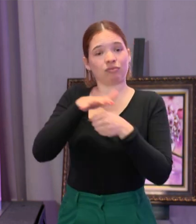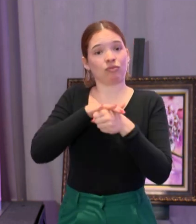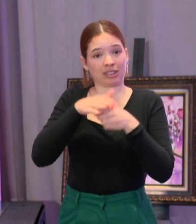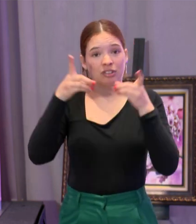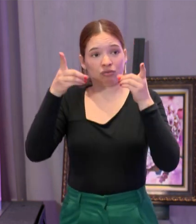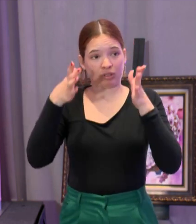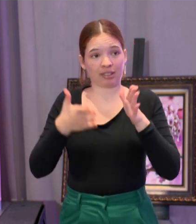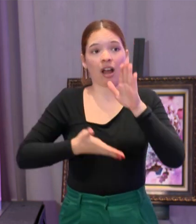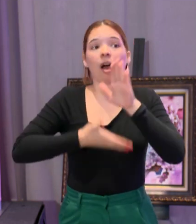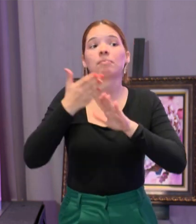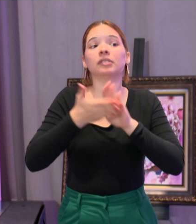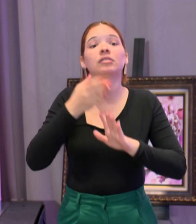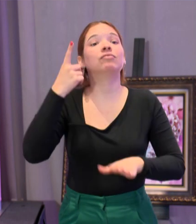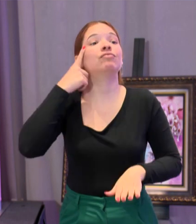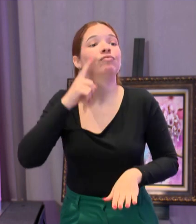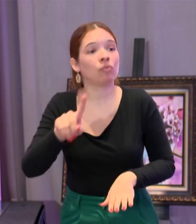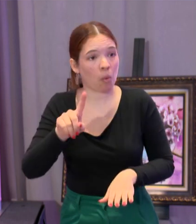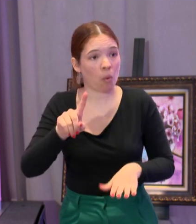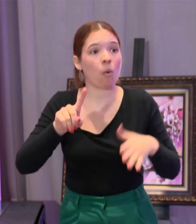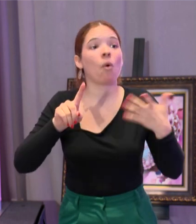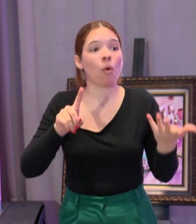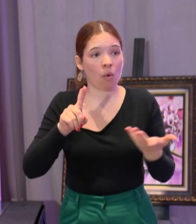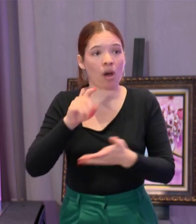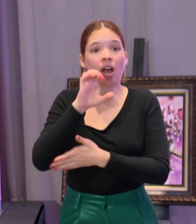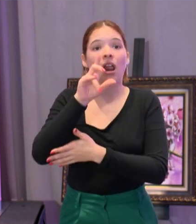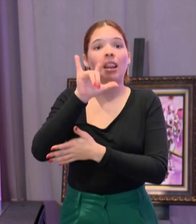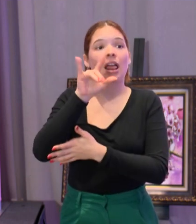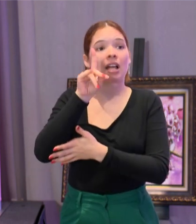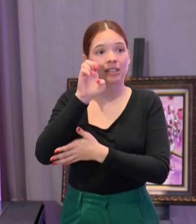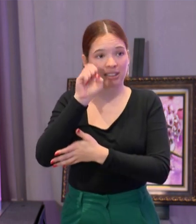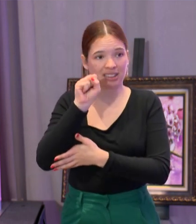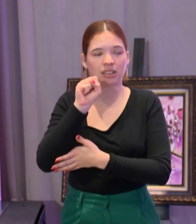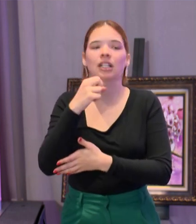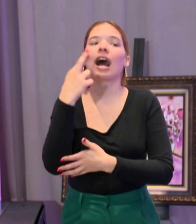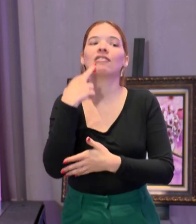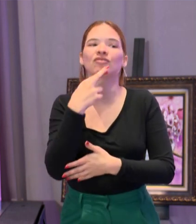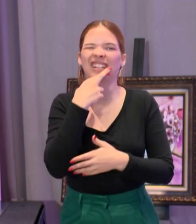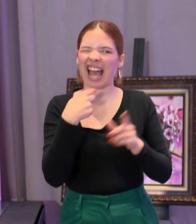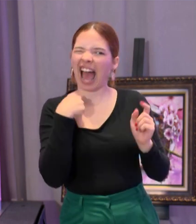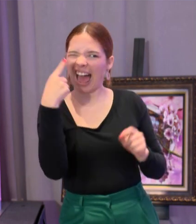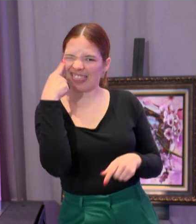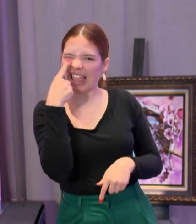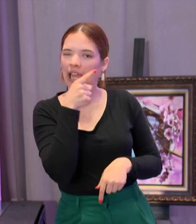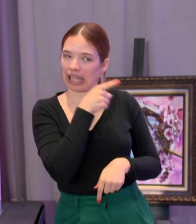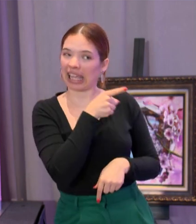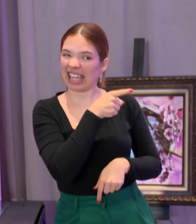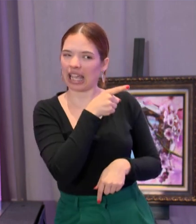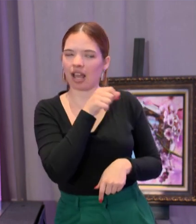OPERATIONS FOR CLYDE'S RESTAURANT, I'M PRETTY SURE HE LOVES THIS FESTIVAL.